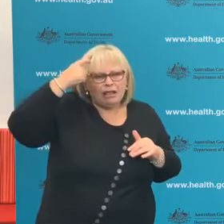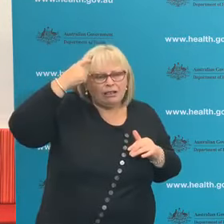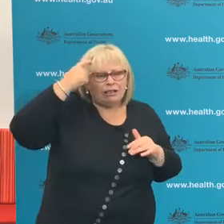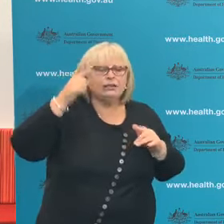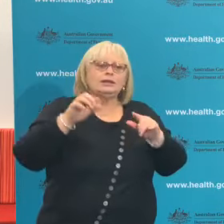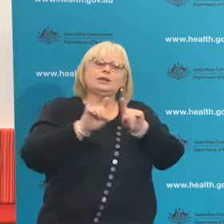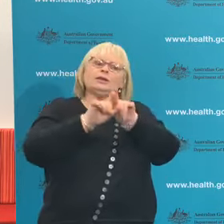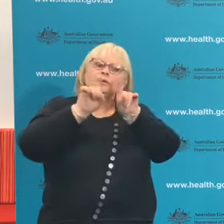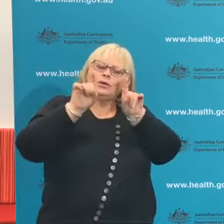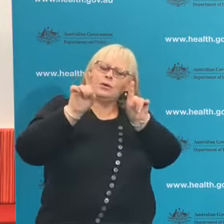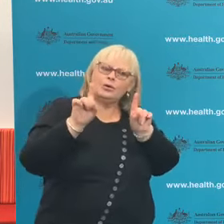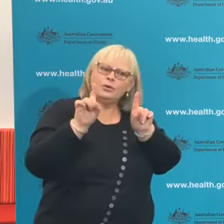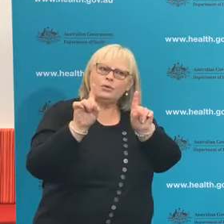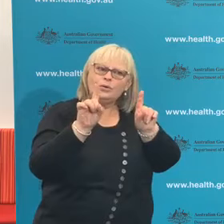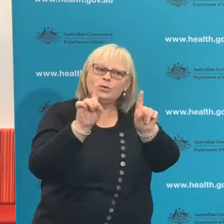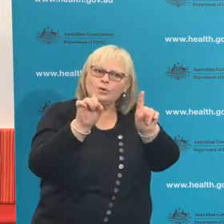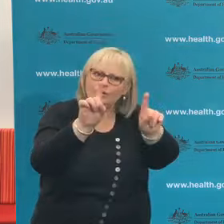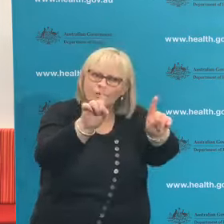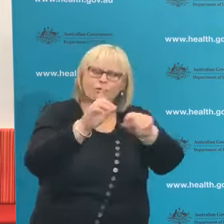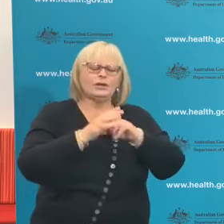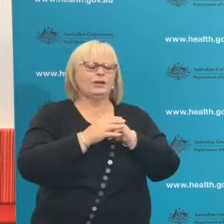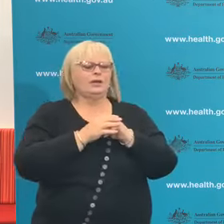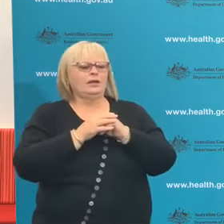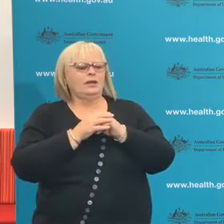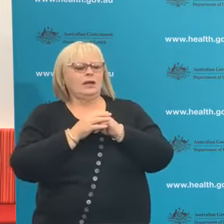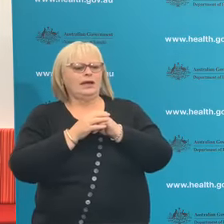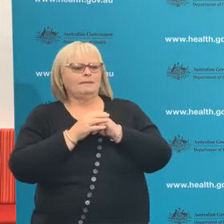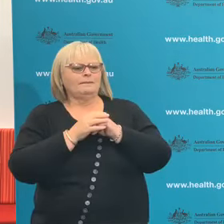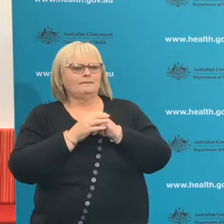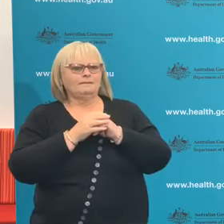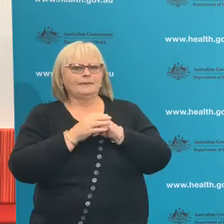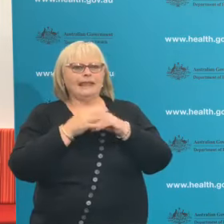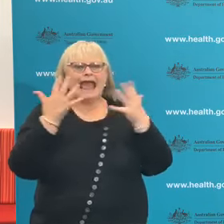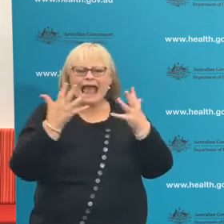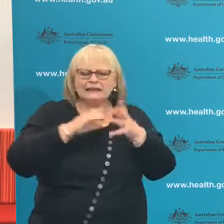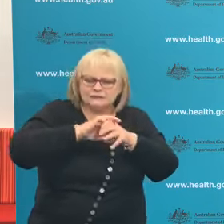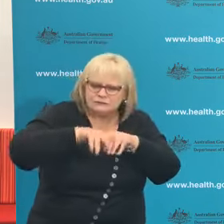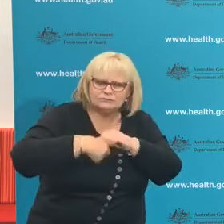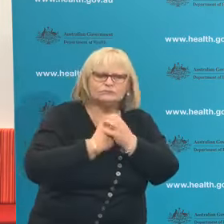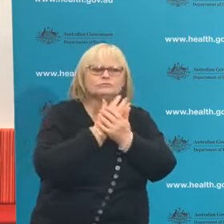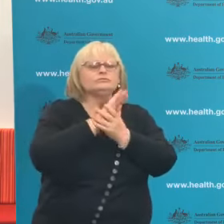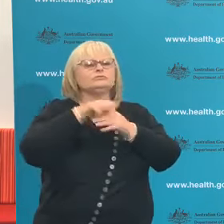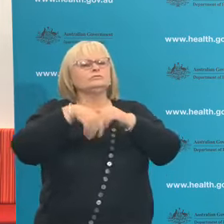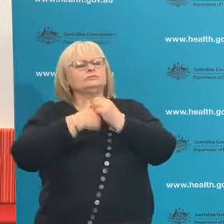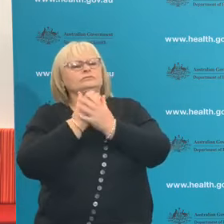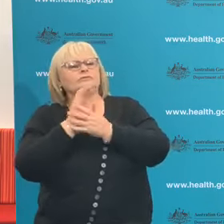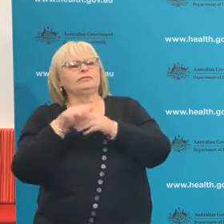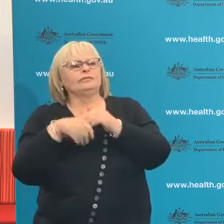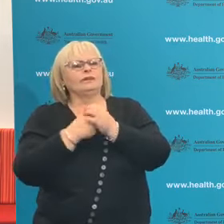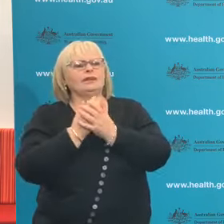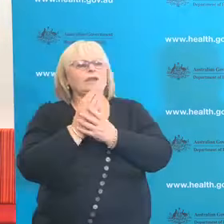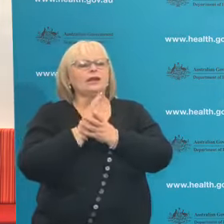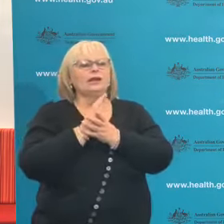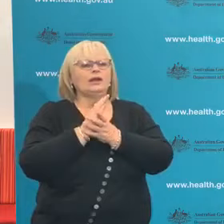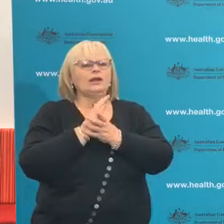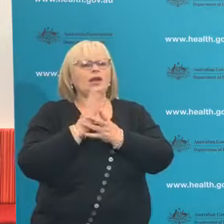distance away from each other, hand hygiene, probably not - you're not